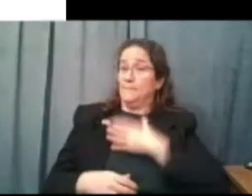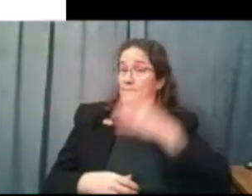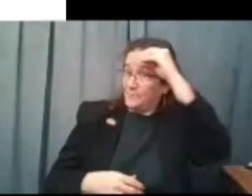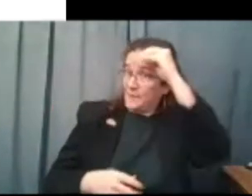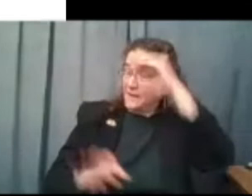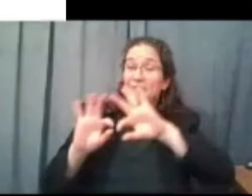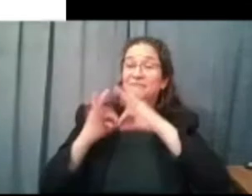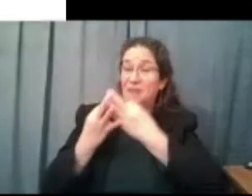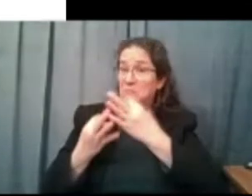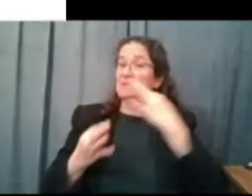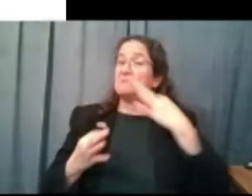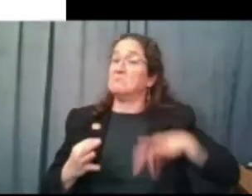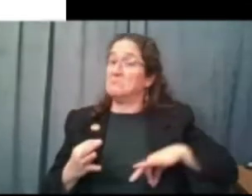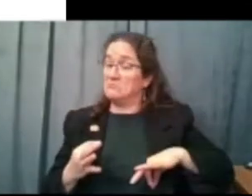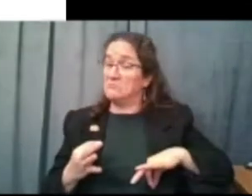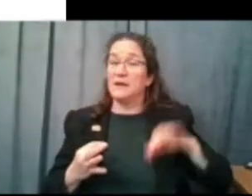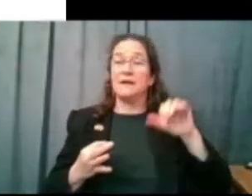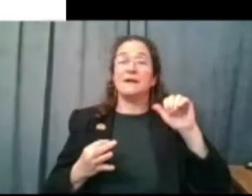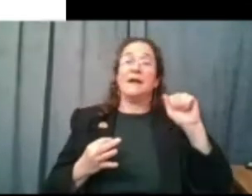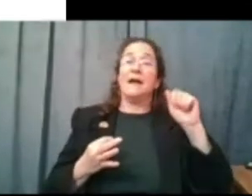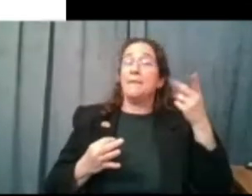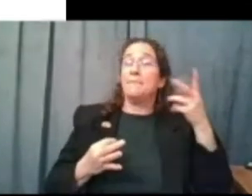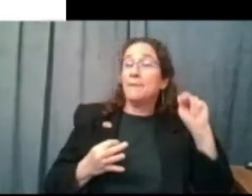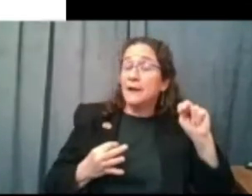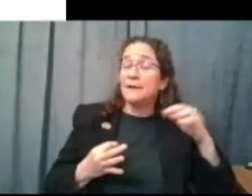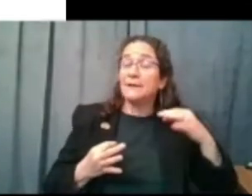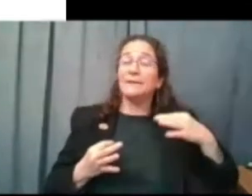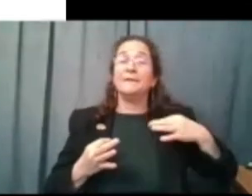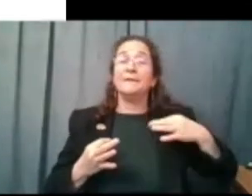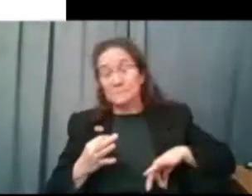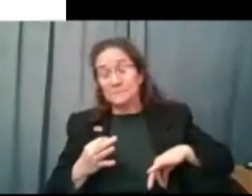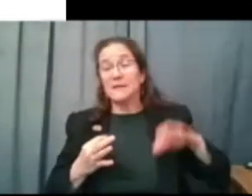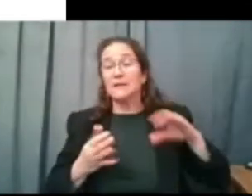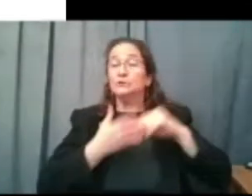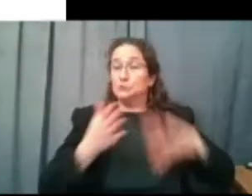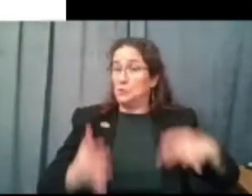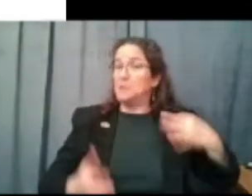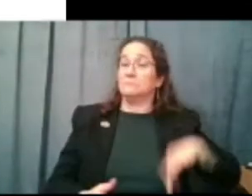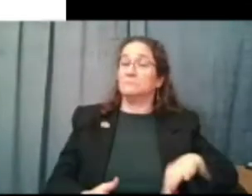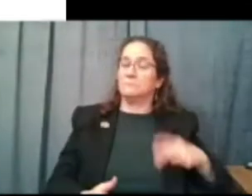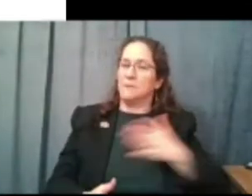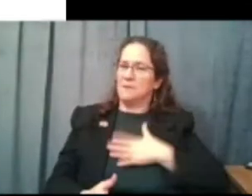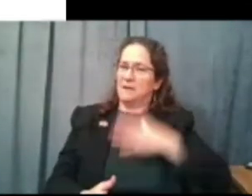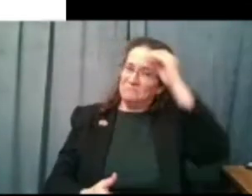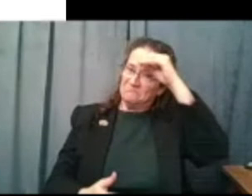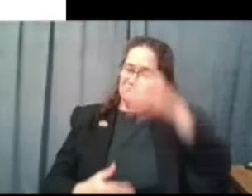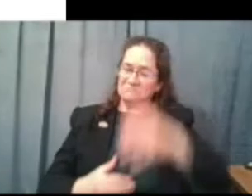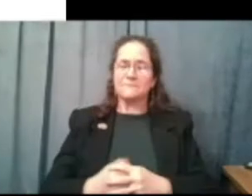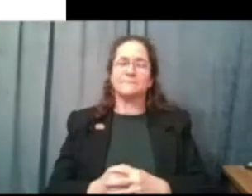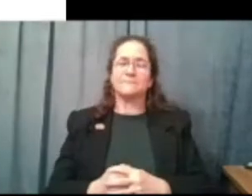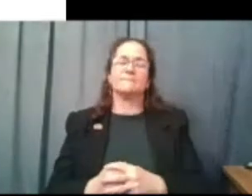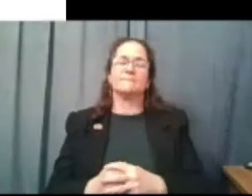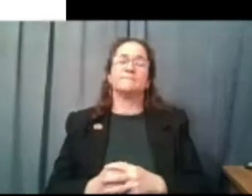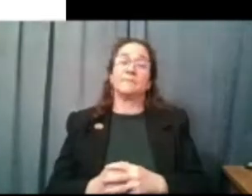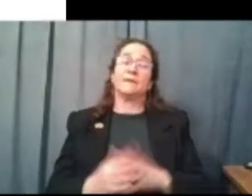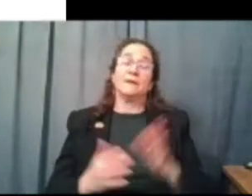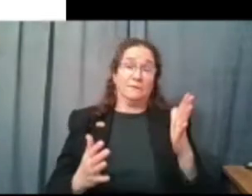administrators might find it helpful, and students will find it helpful. So, and I'm open to feedback.